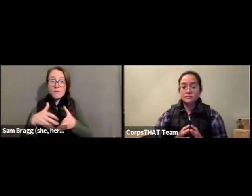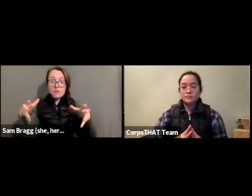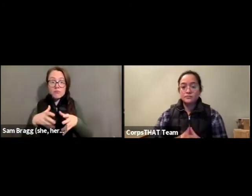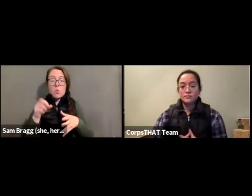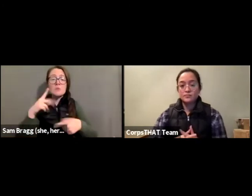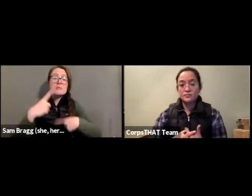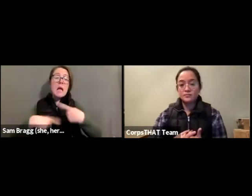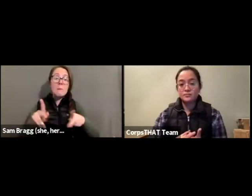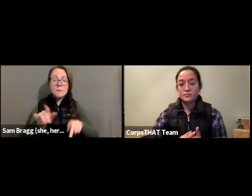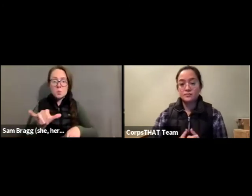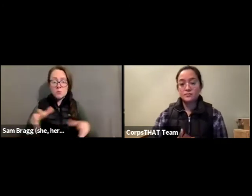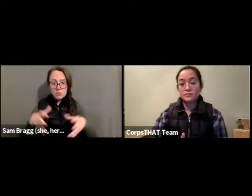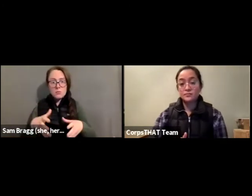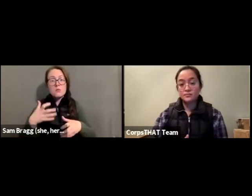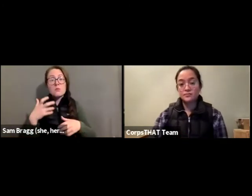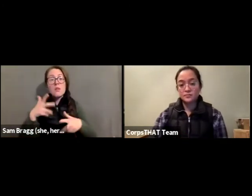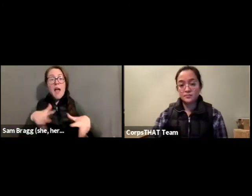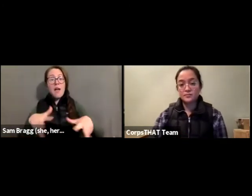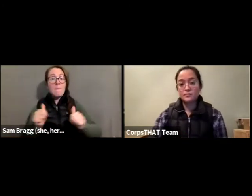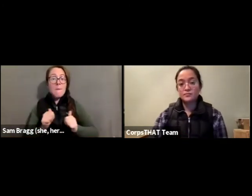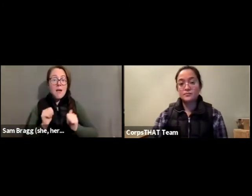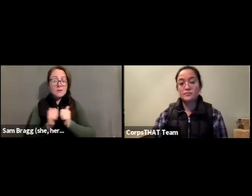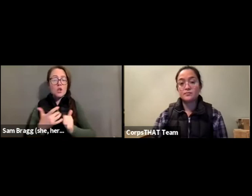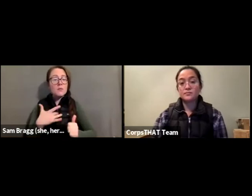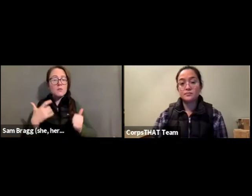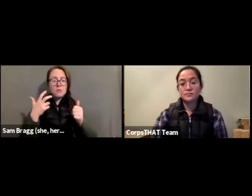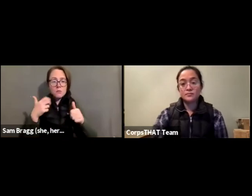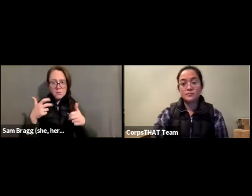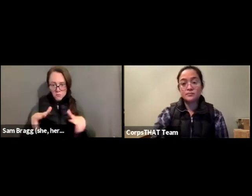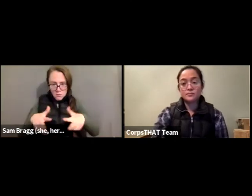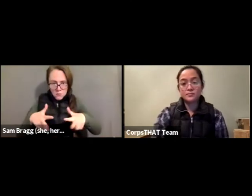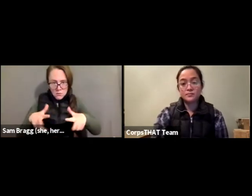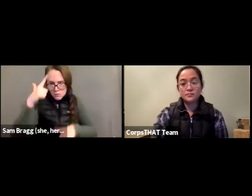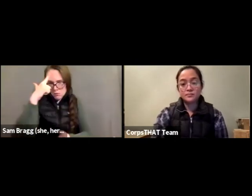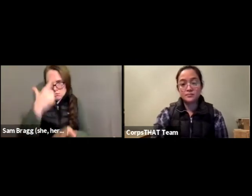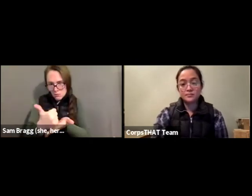deaf people often tend to take signing breaks they come together during their trekking trip they'll